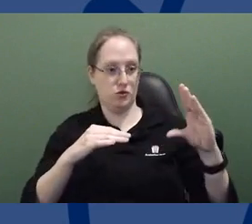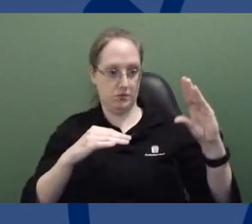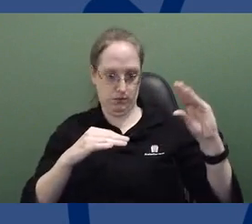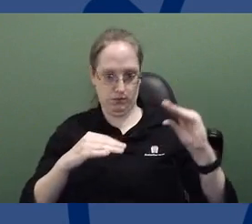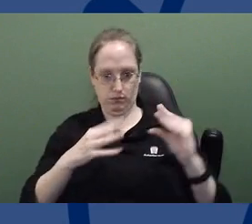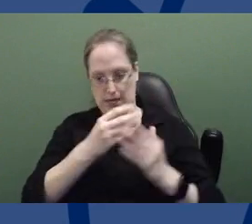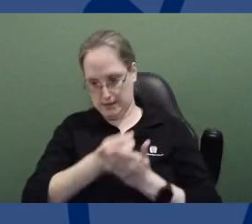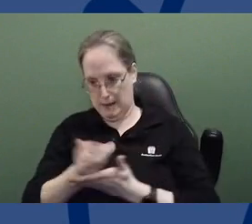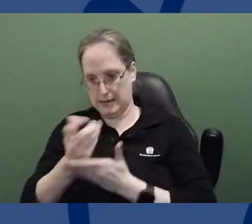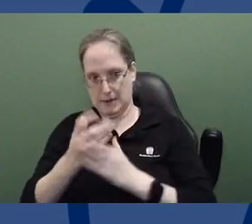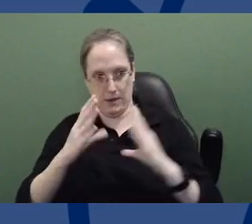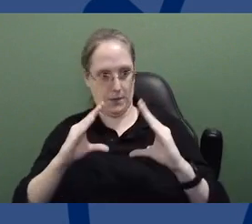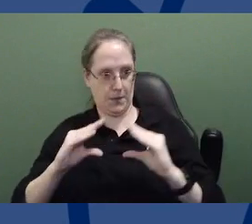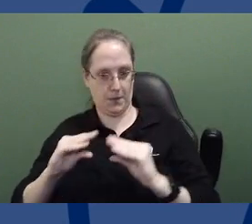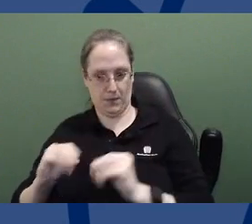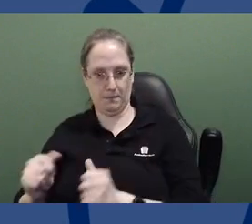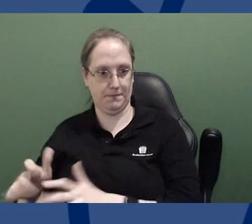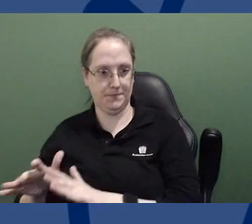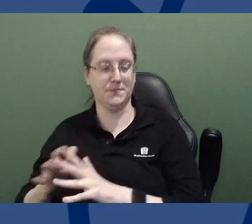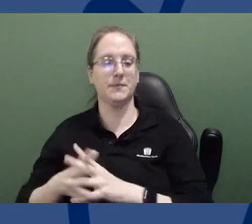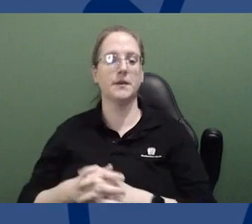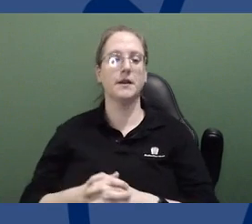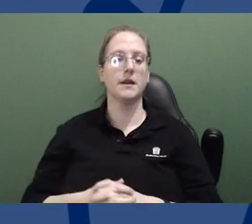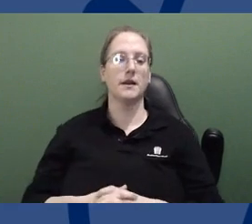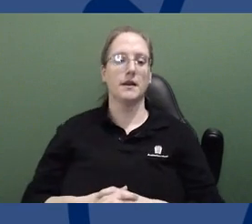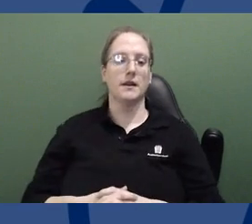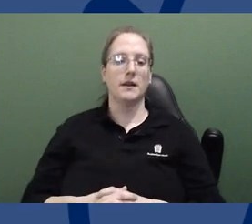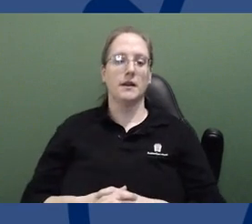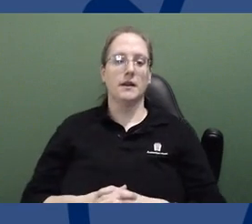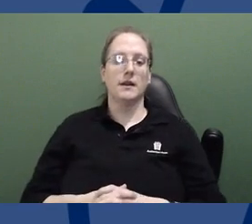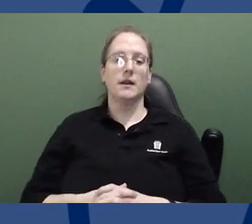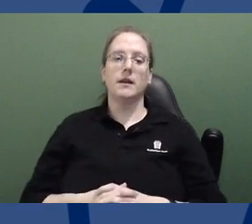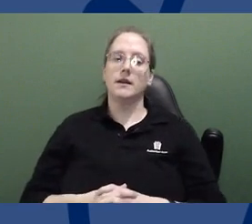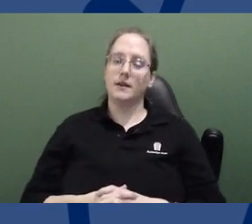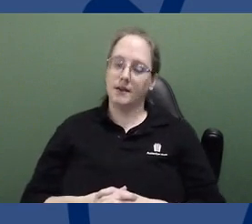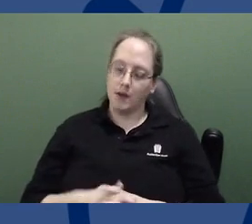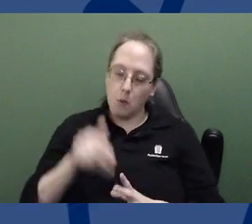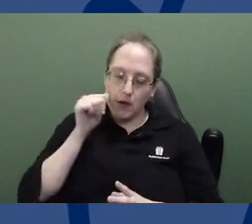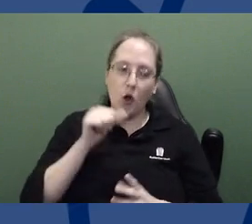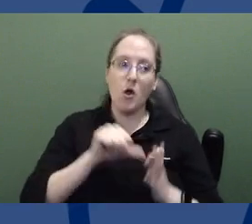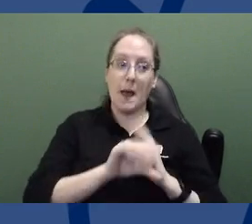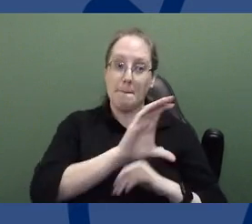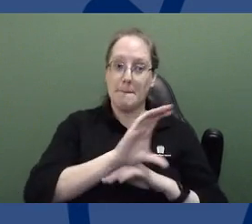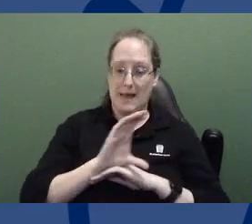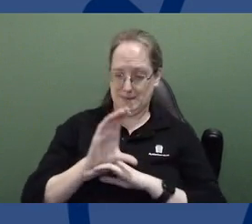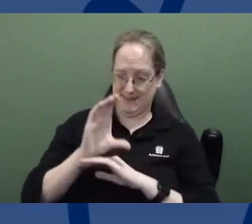we know that it's never going to be enough for everyone but we have to come up with a